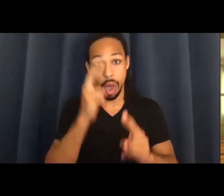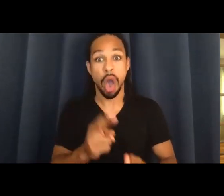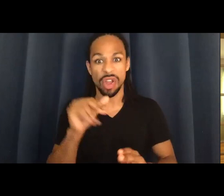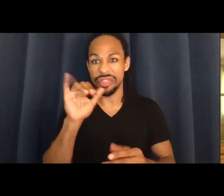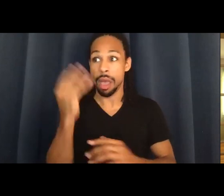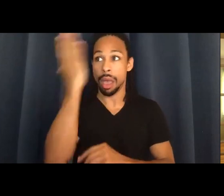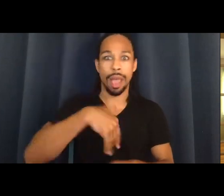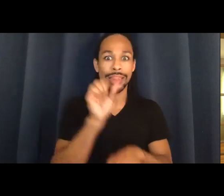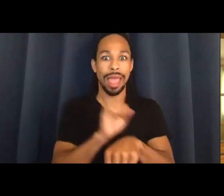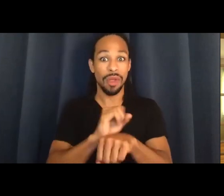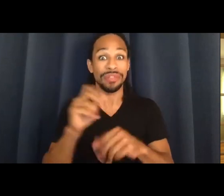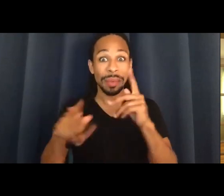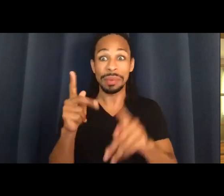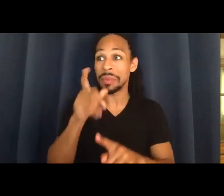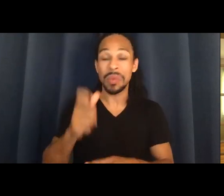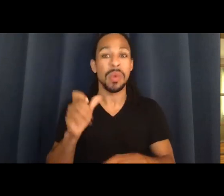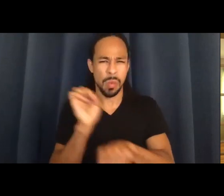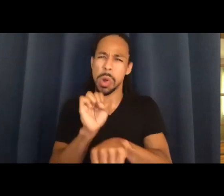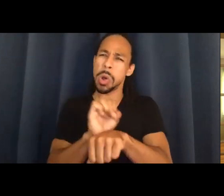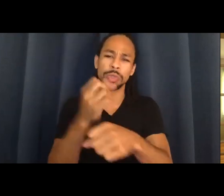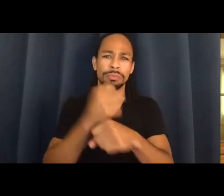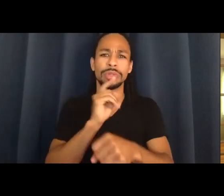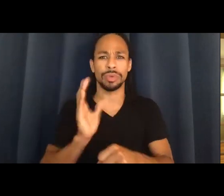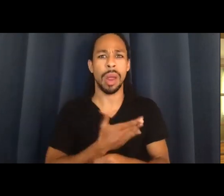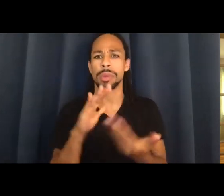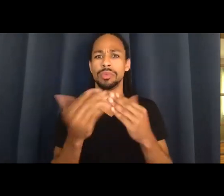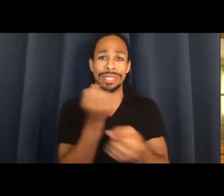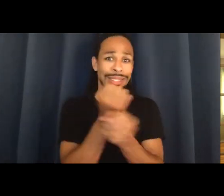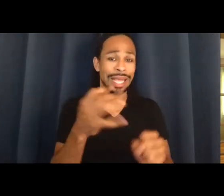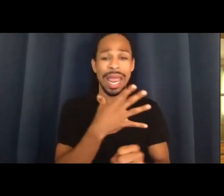to ensure the safety and wellbeing of our community in these trying times, including,